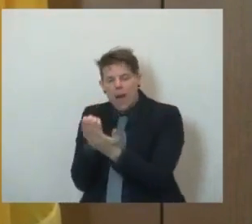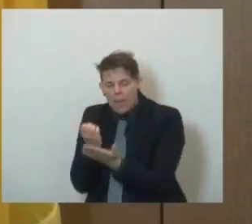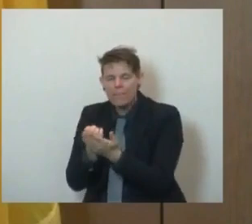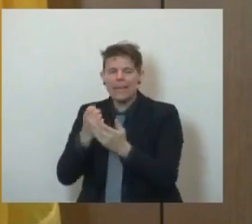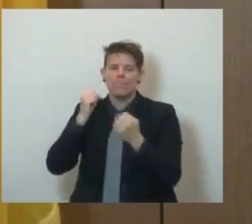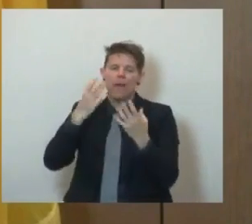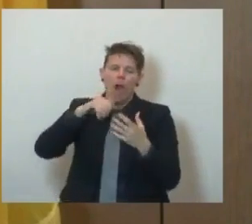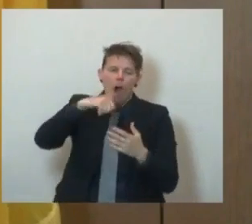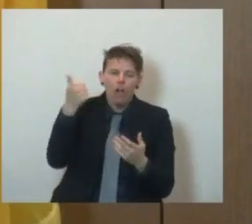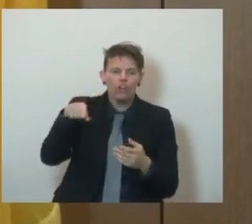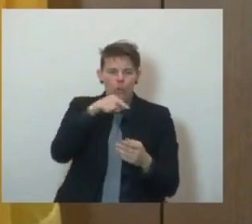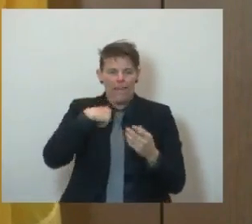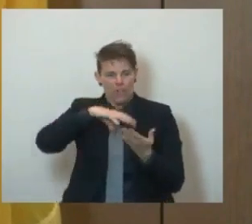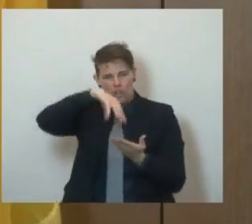NOT JUST ECONOMICALLY IT’S IMPOSSIBLE.